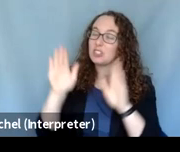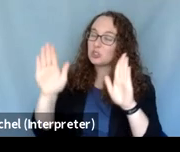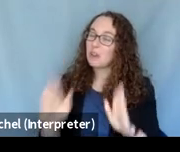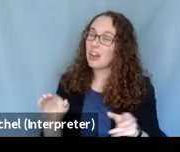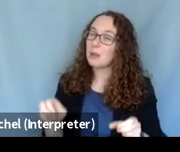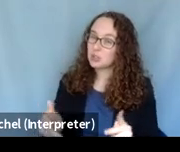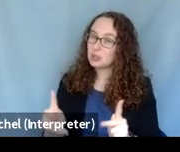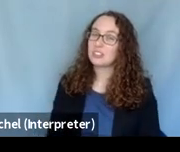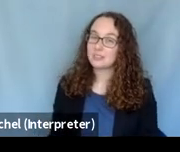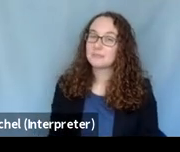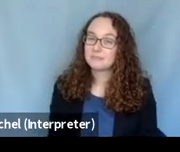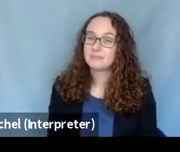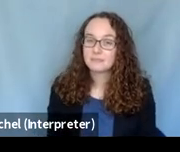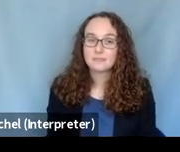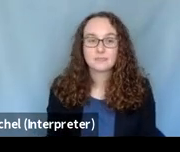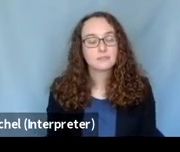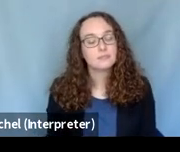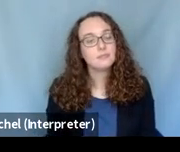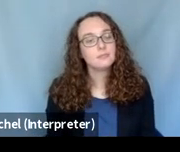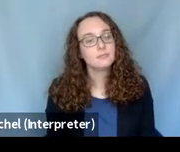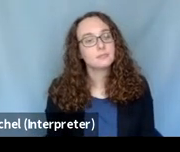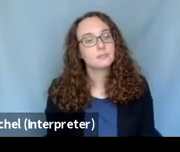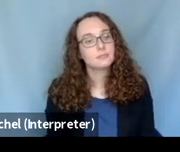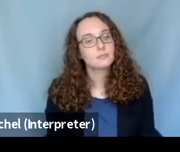he will be presenting virtually in September. If not,